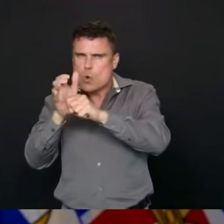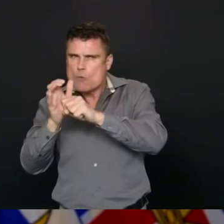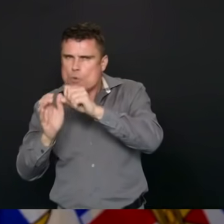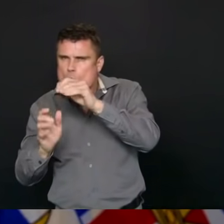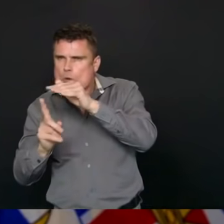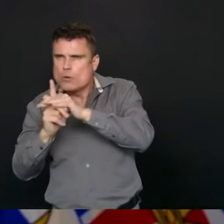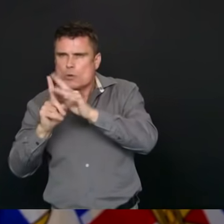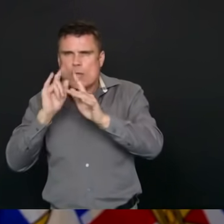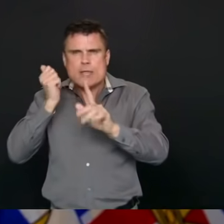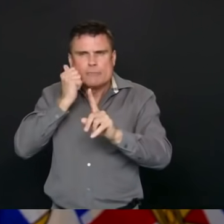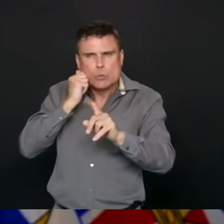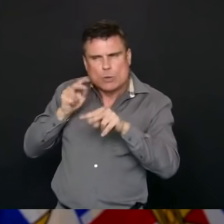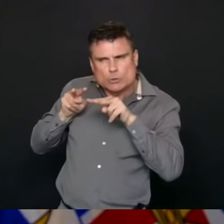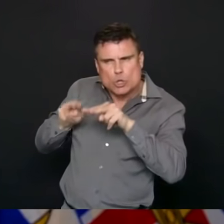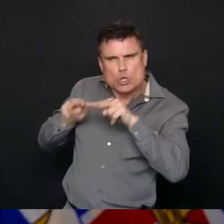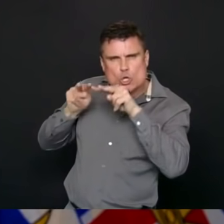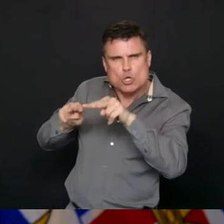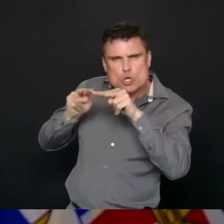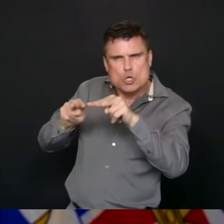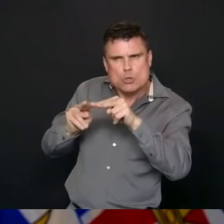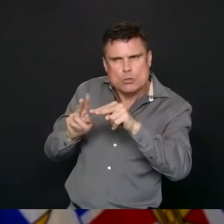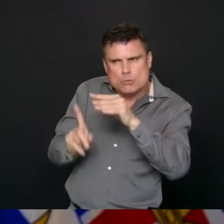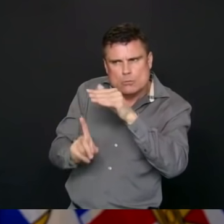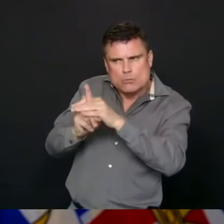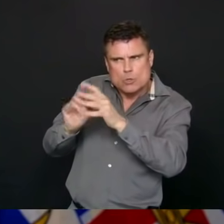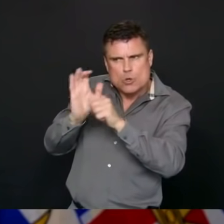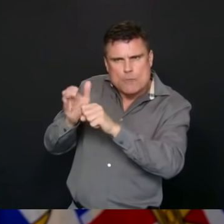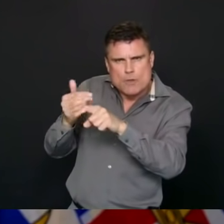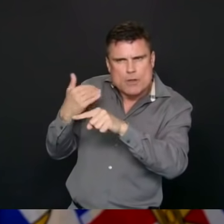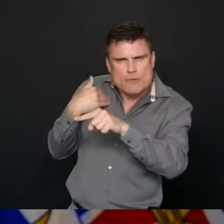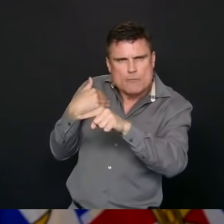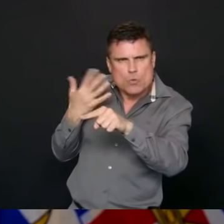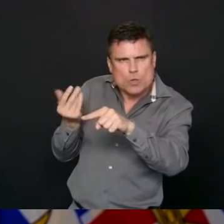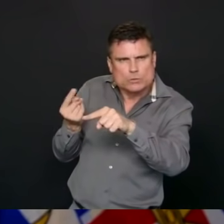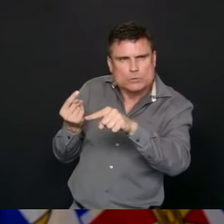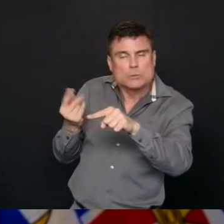Again, there will be restrictions, numbers of people depending on the size of